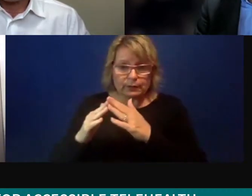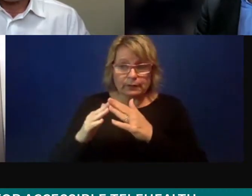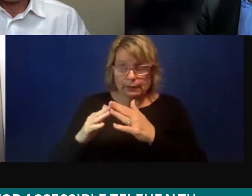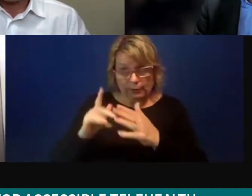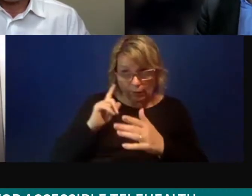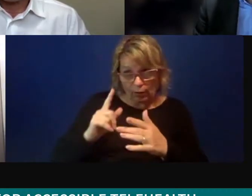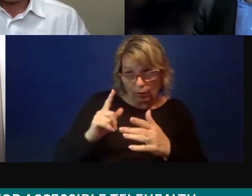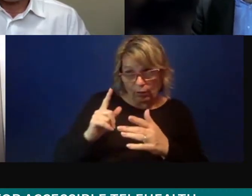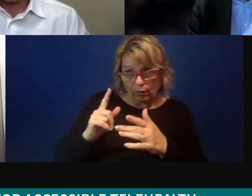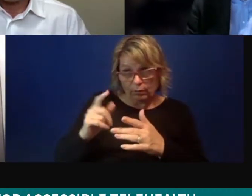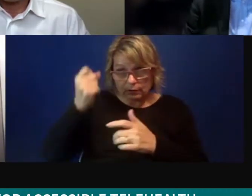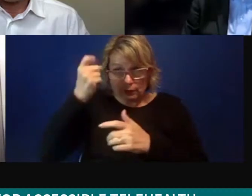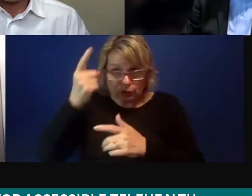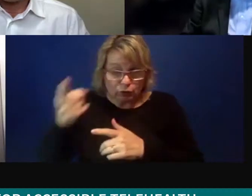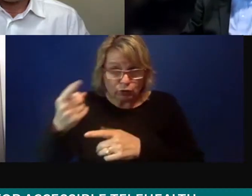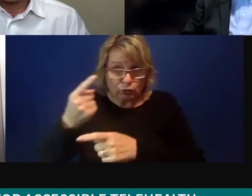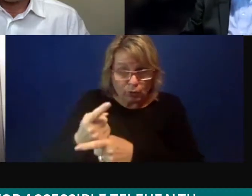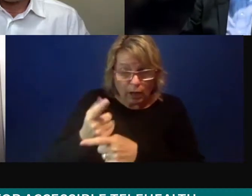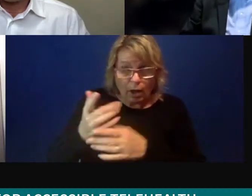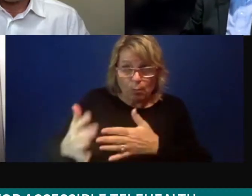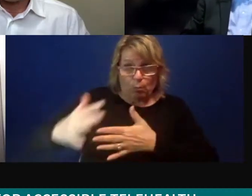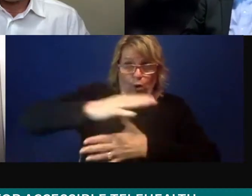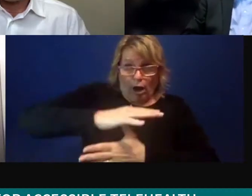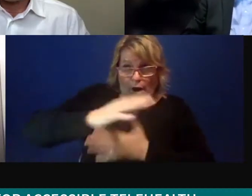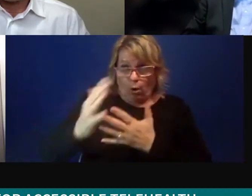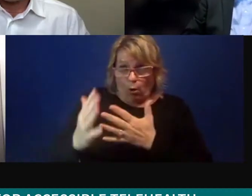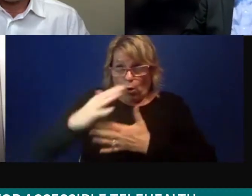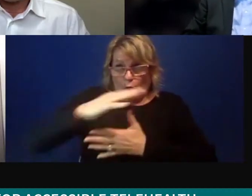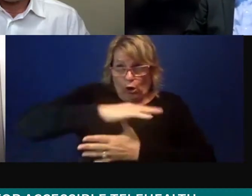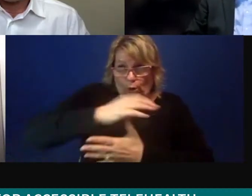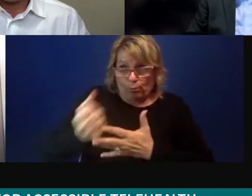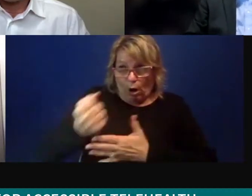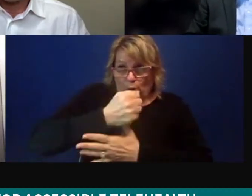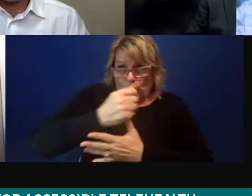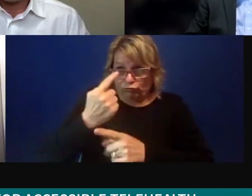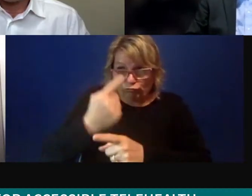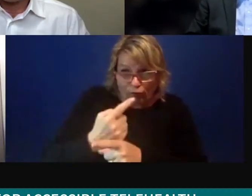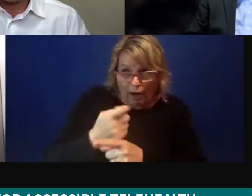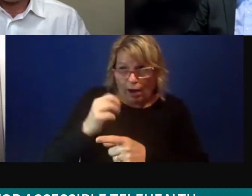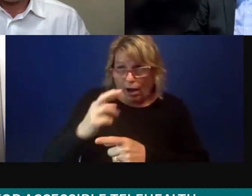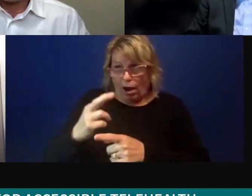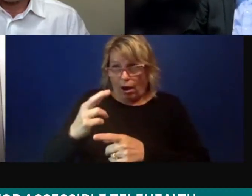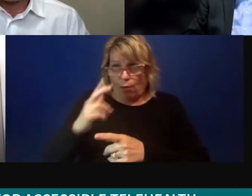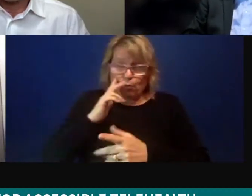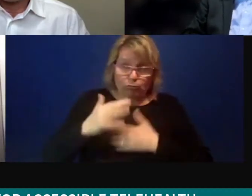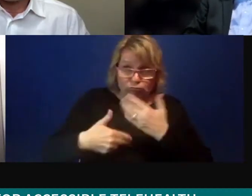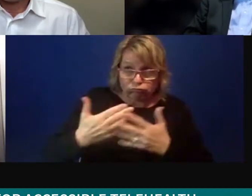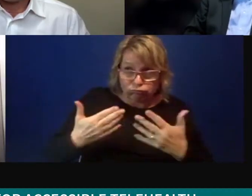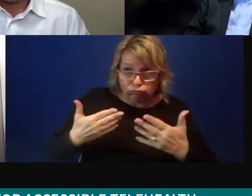Are we prioritizing right? Are we working through the challenges of costs as you're approaching? So